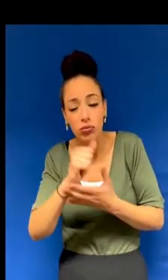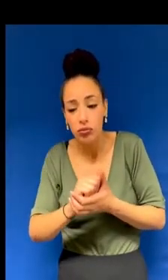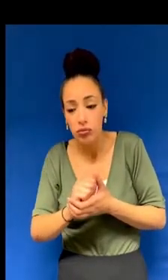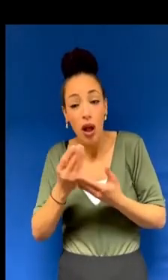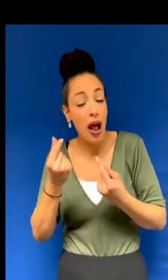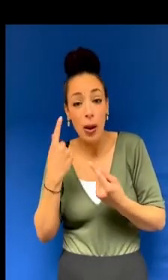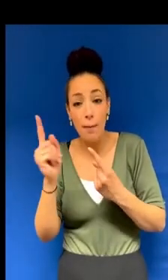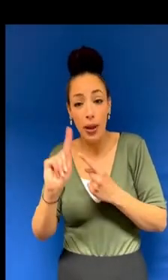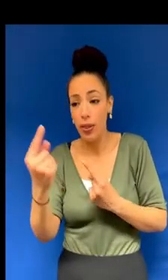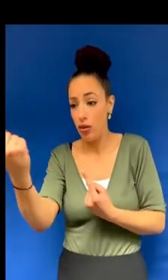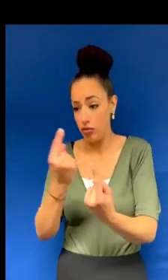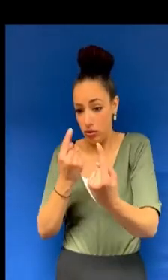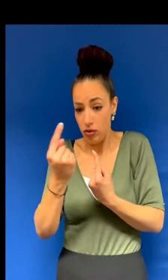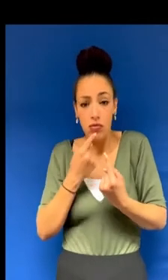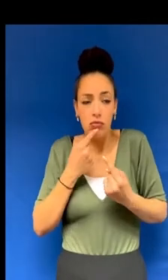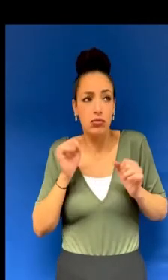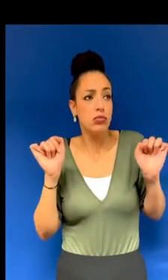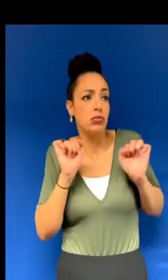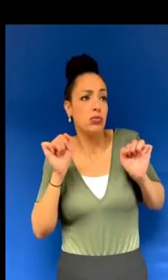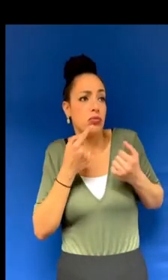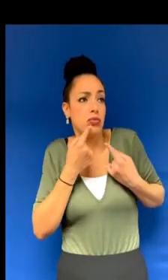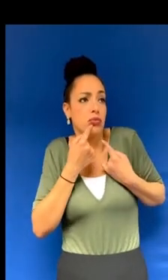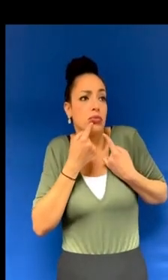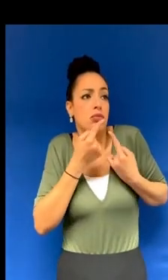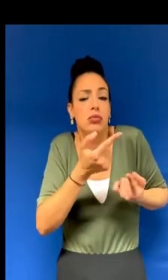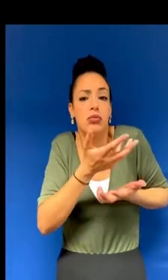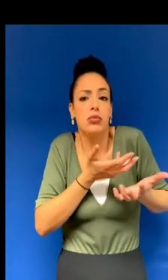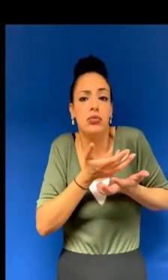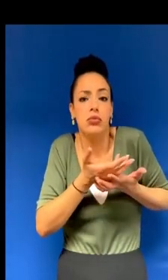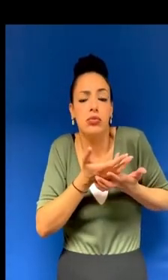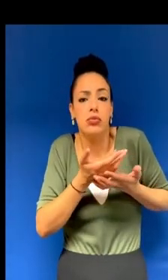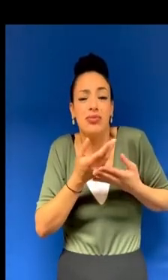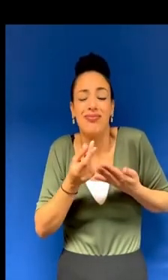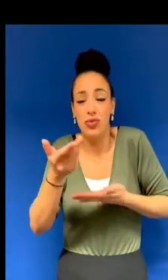No other department at Newham had any mental health support during the first wave. I